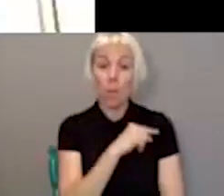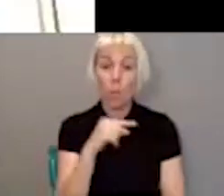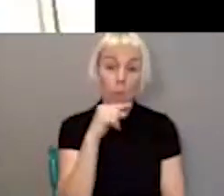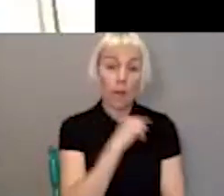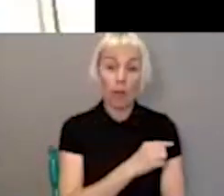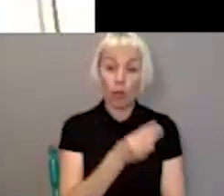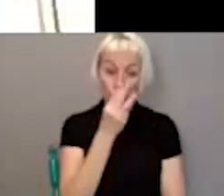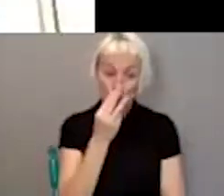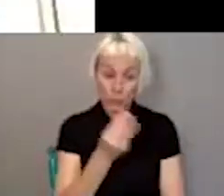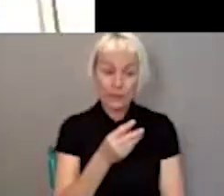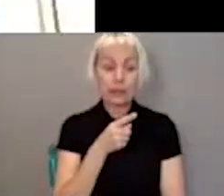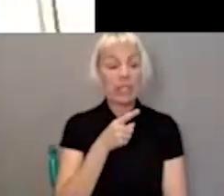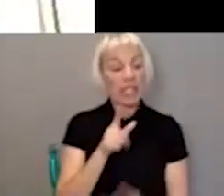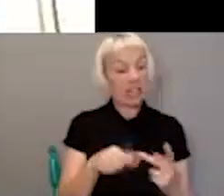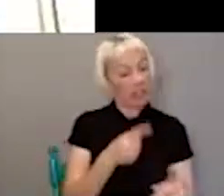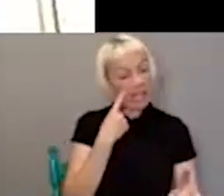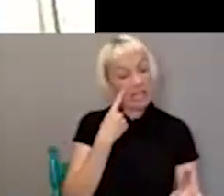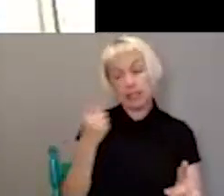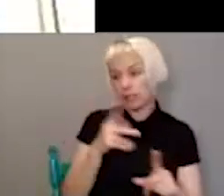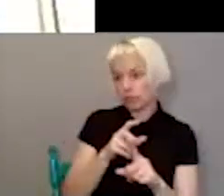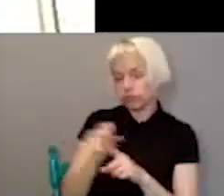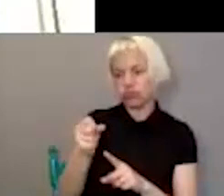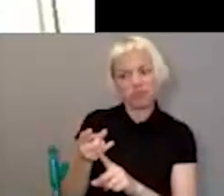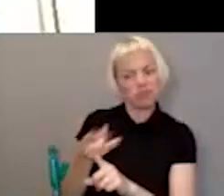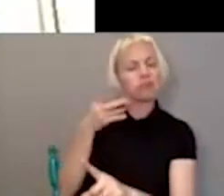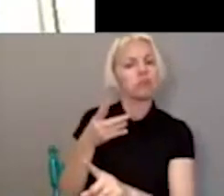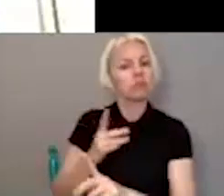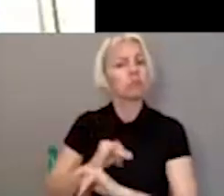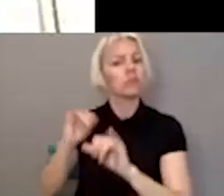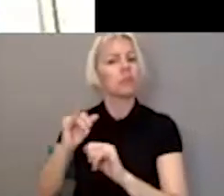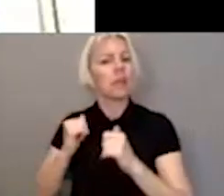out, be as brave as he possibly can in that space. But, look, there is so much more to